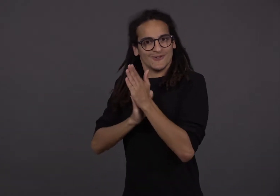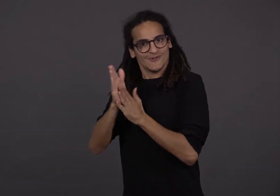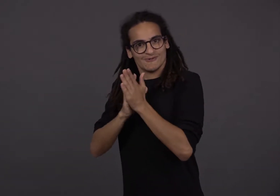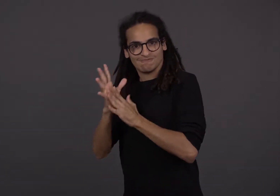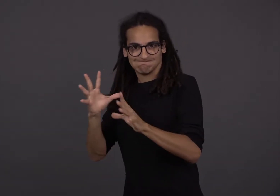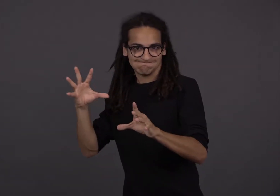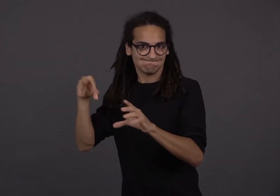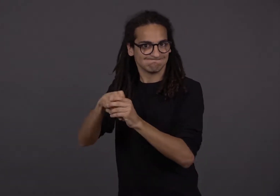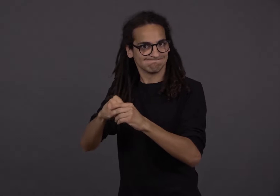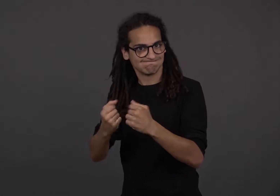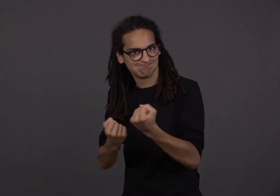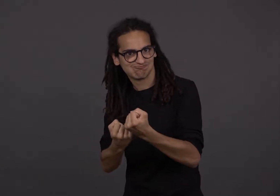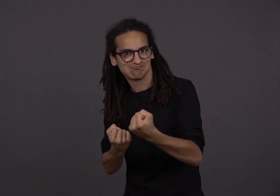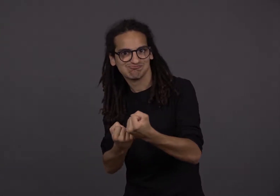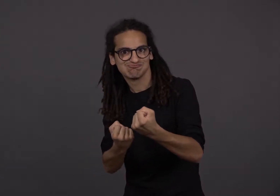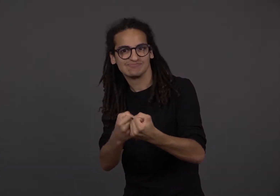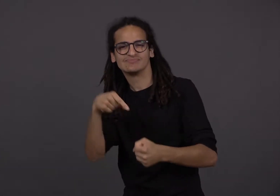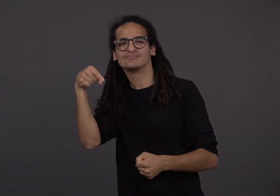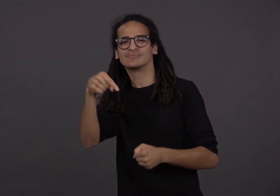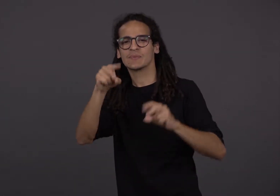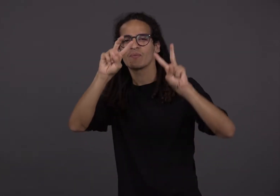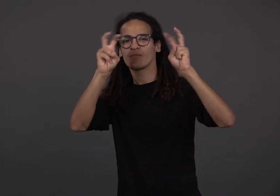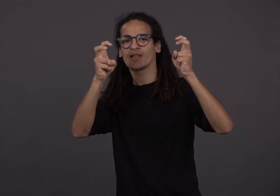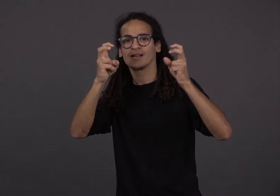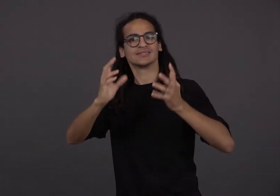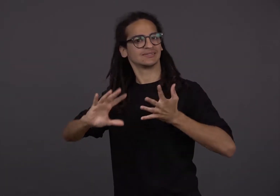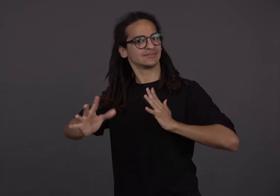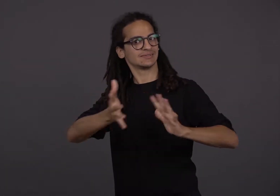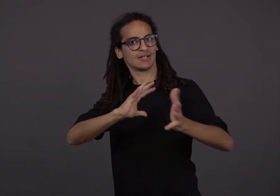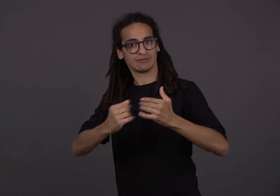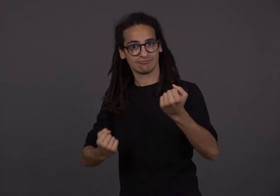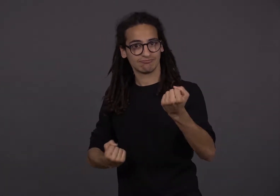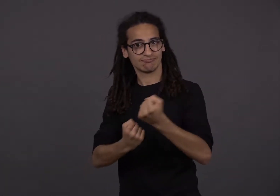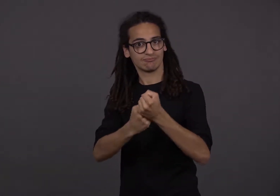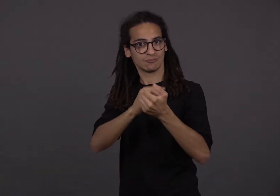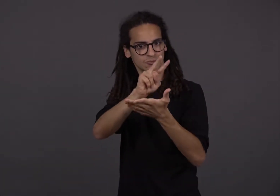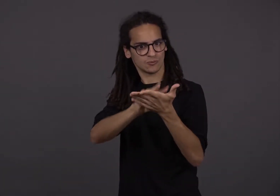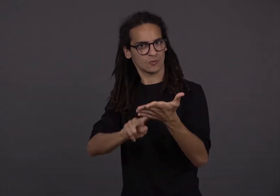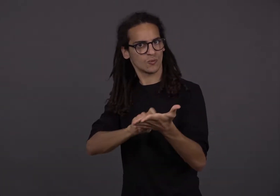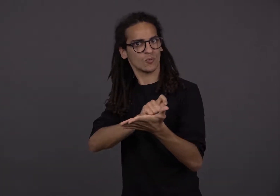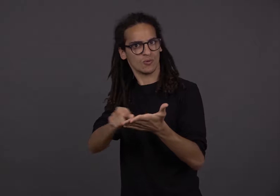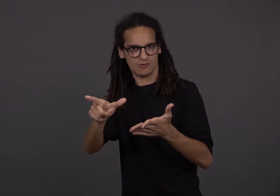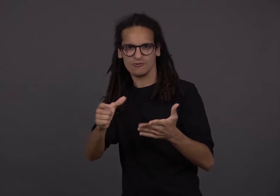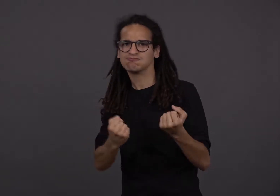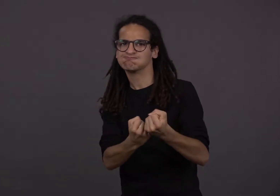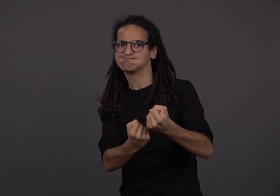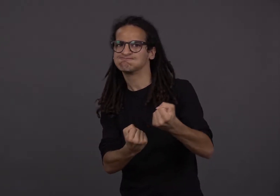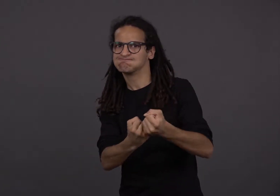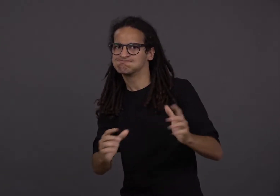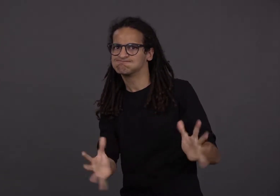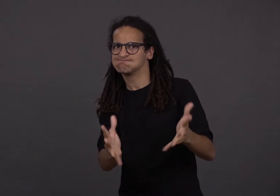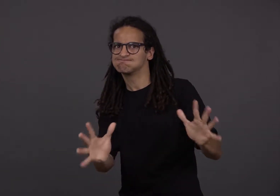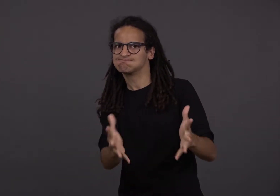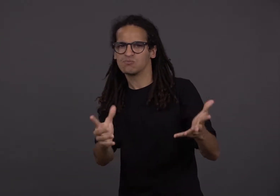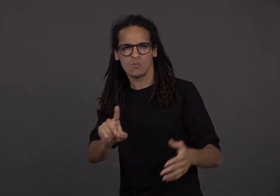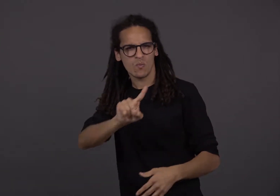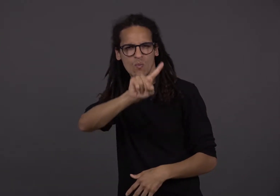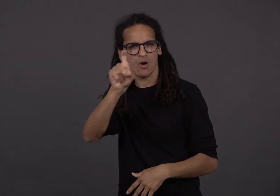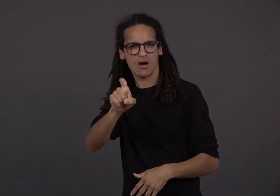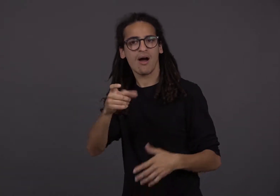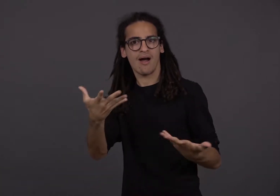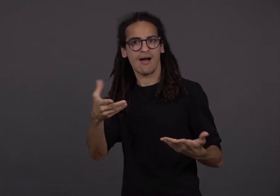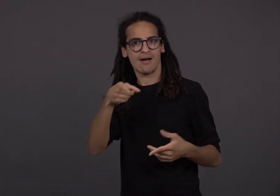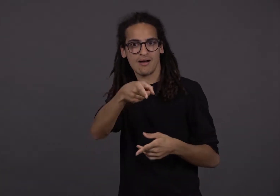I am excited to lend my support to Sign On For Literacy as innovations